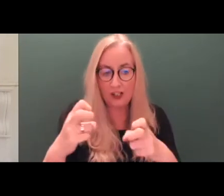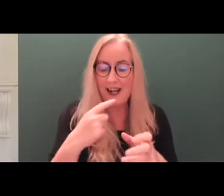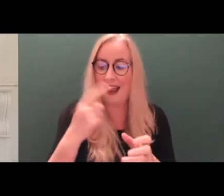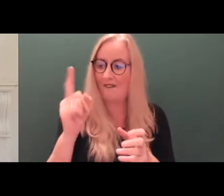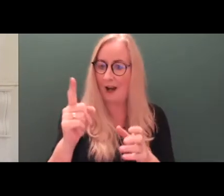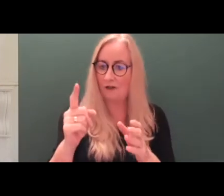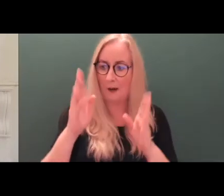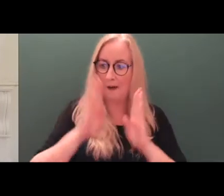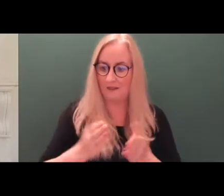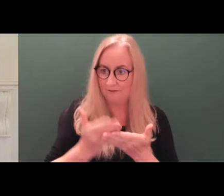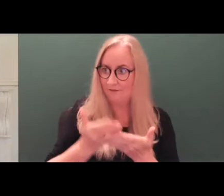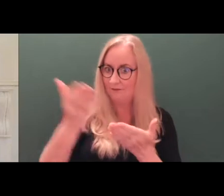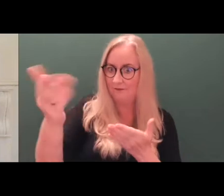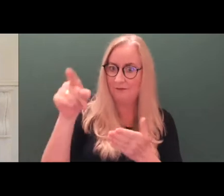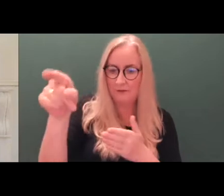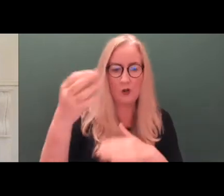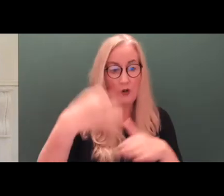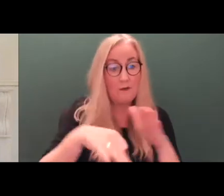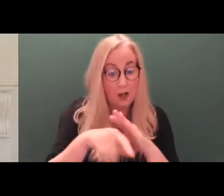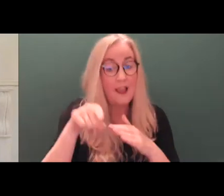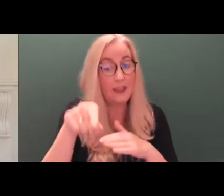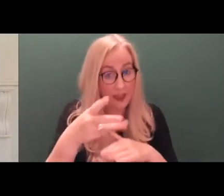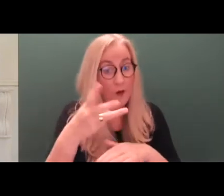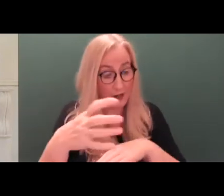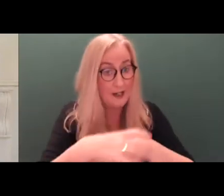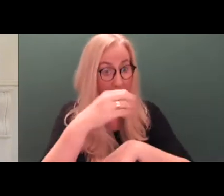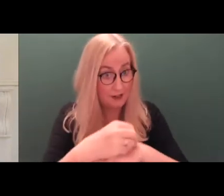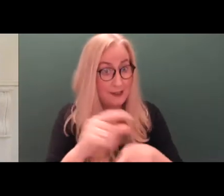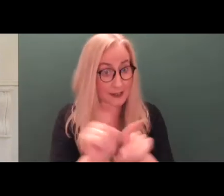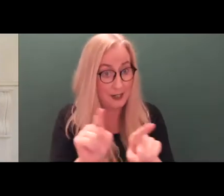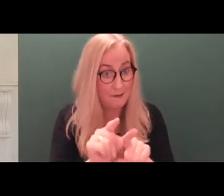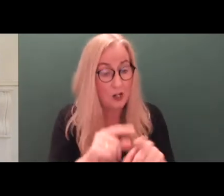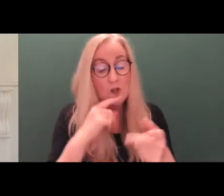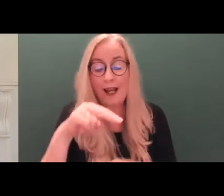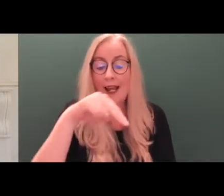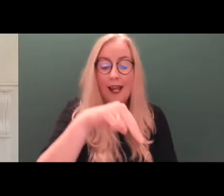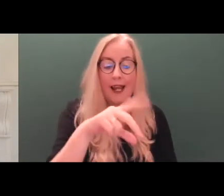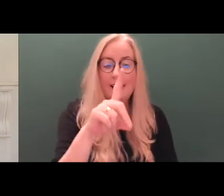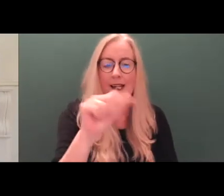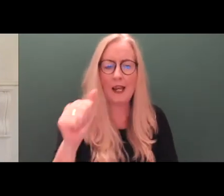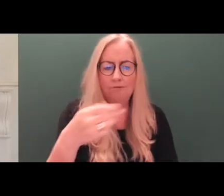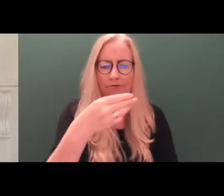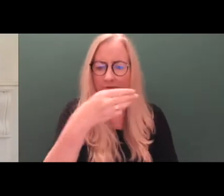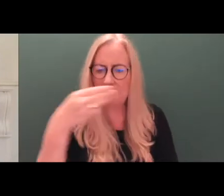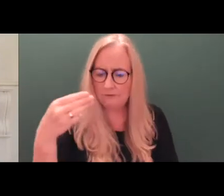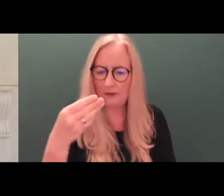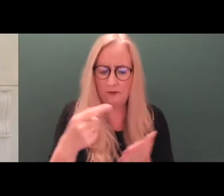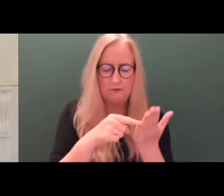government. And it will continue to do so. The NDA is committed to bringing evidence informed advice,